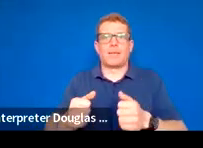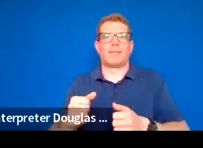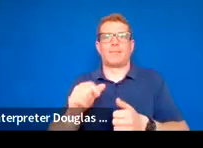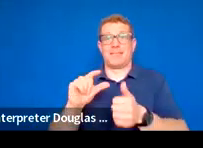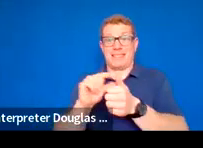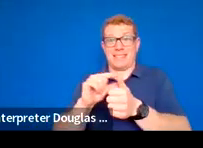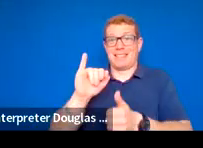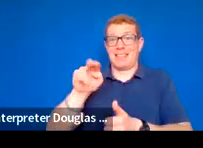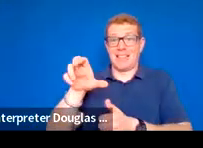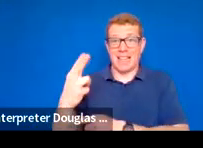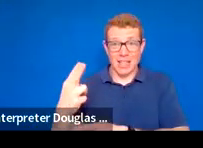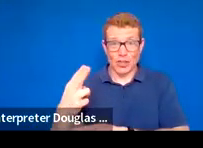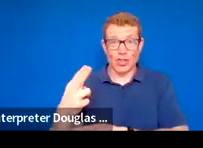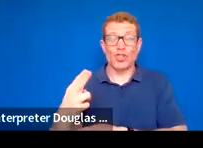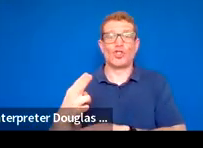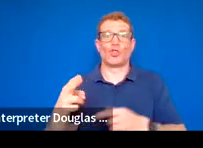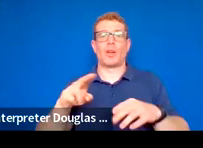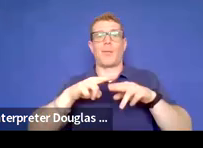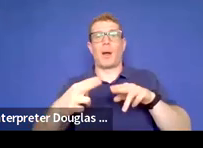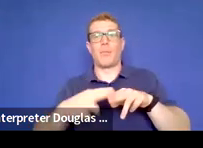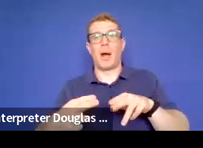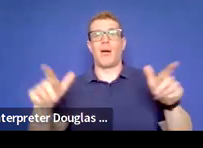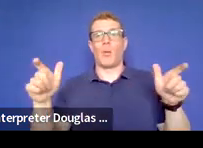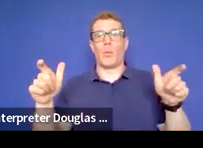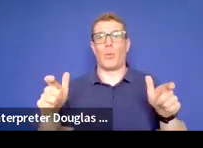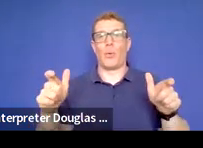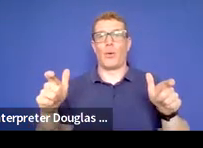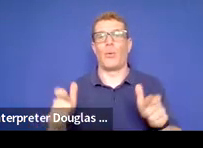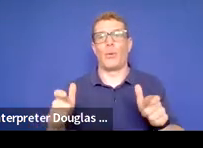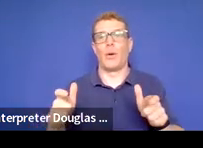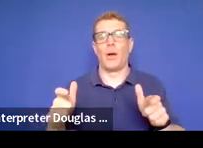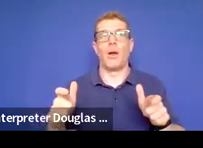Think about that. Lose an inch off your weight, Jane.